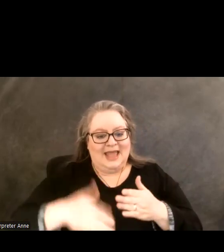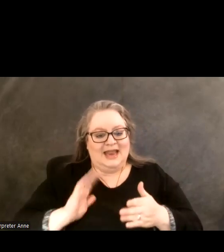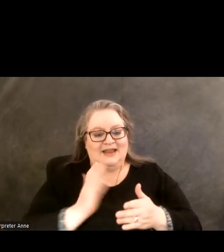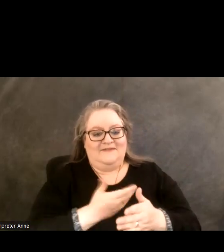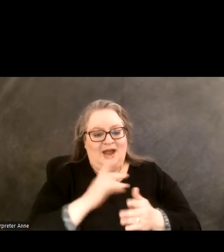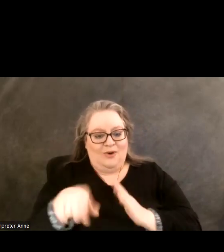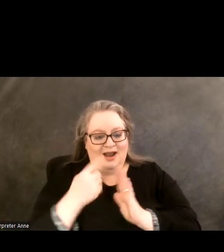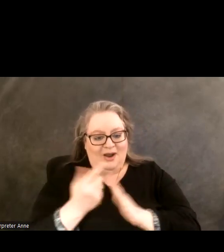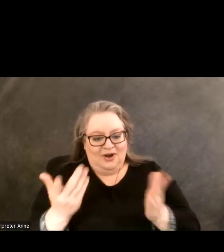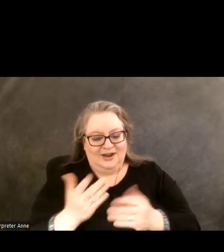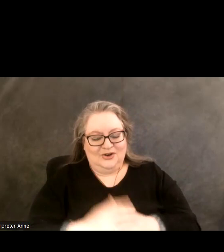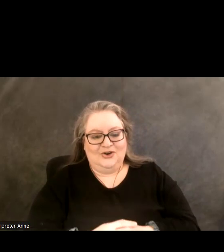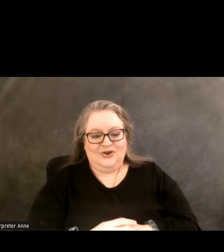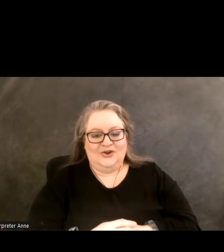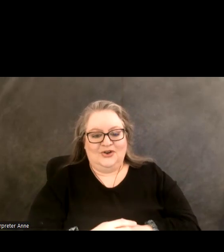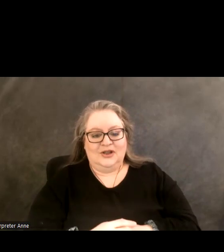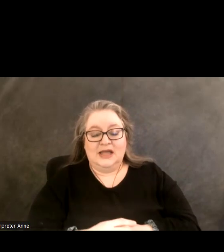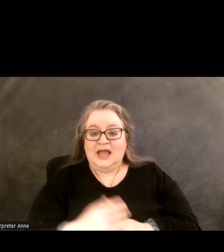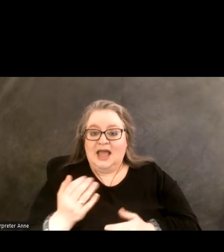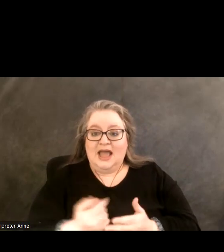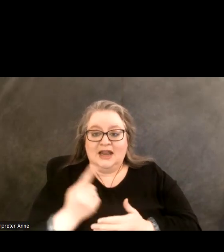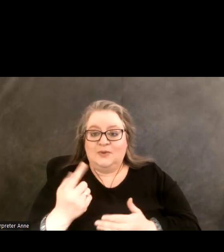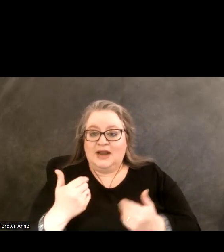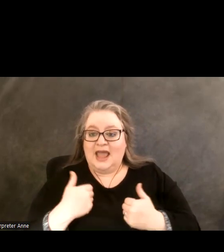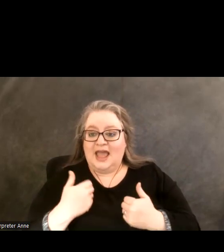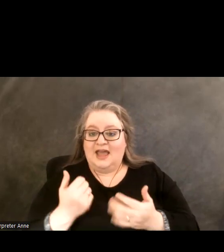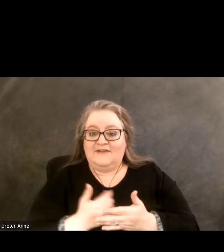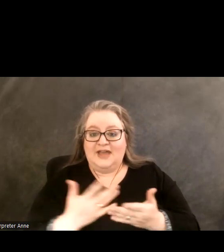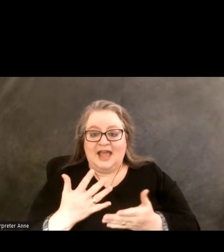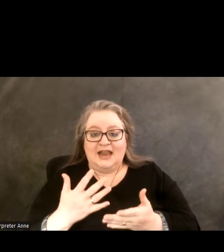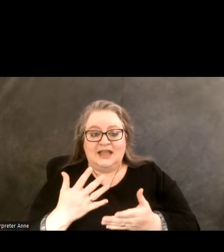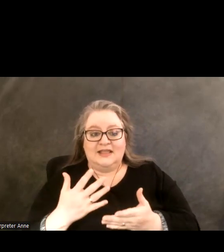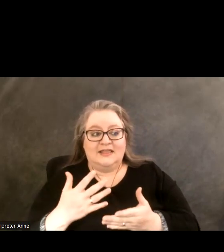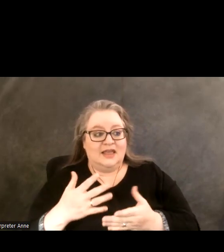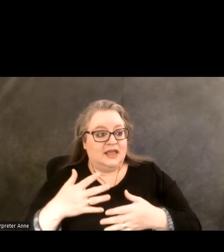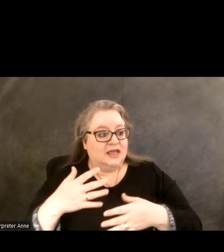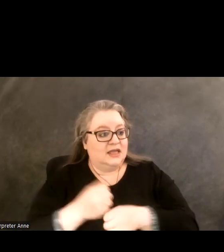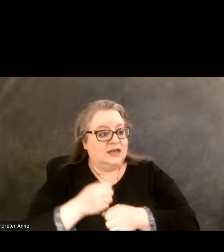here. Does anyone have anything in closing before I close us